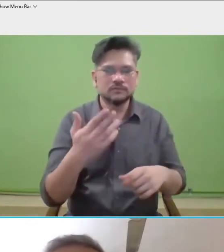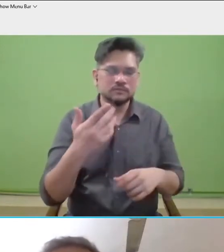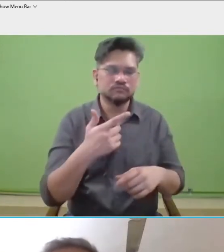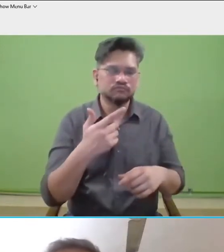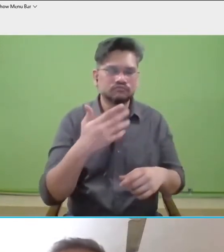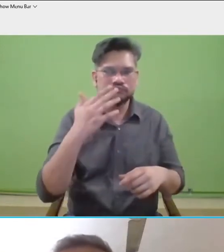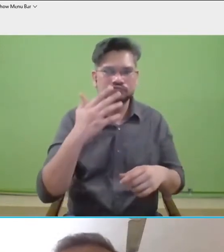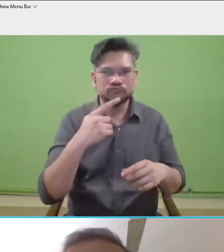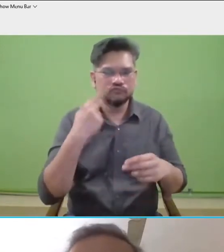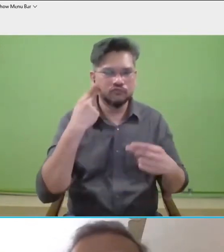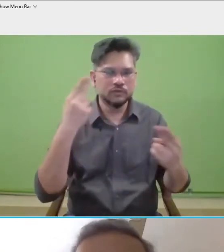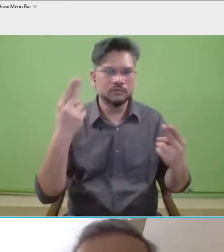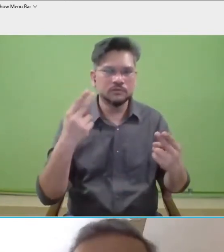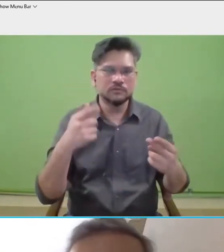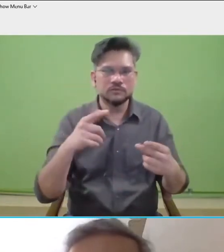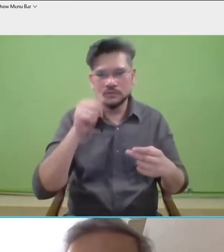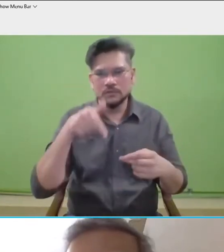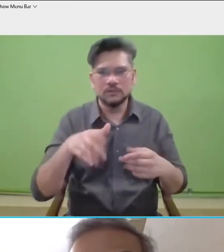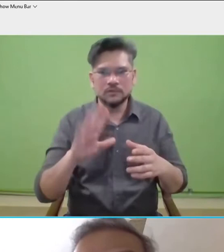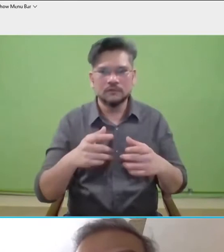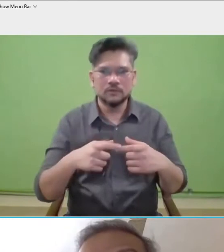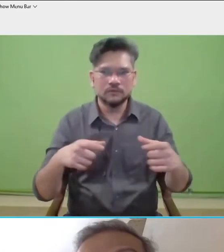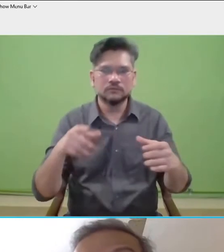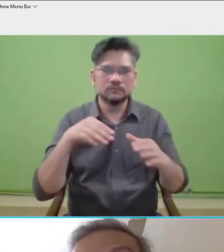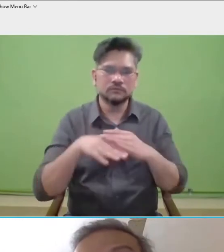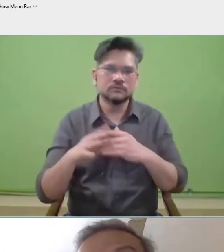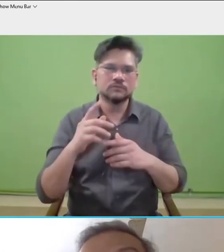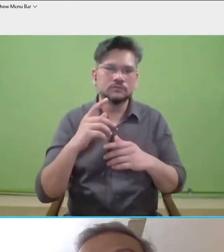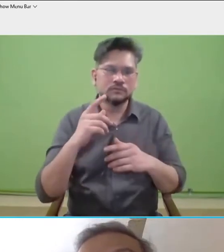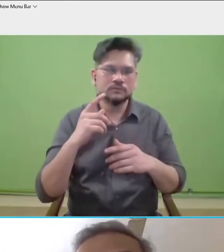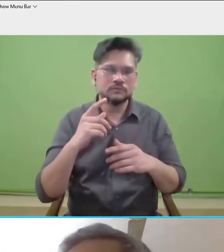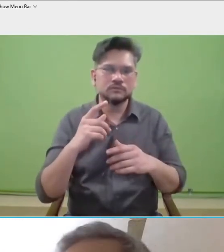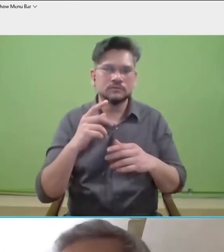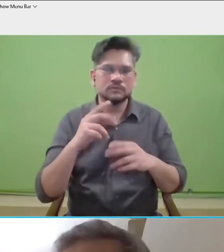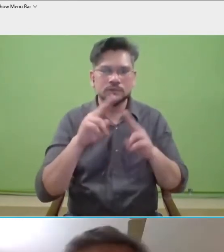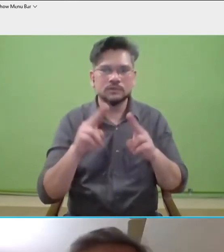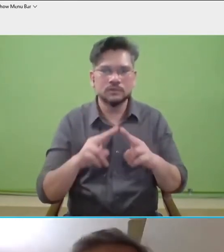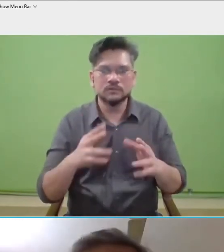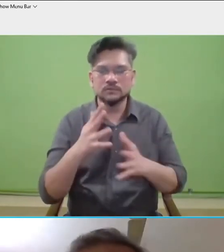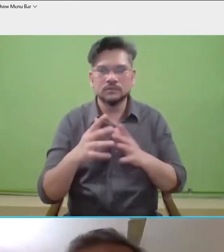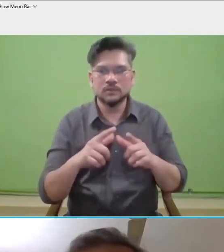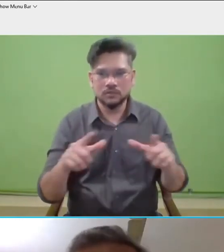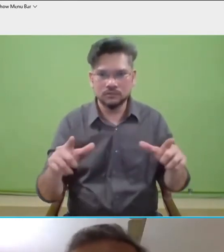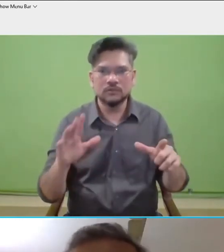sign conference there it is international sign language and sometime there are special courses